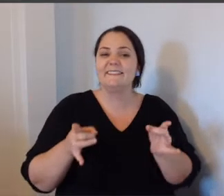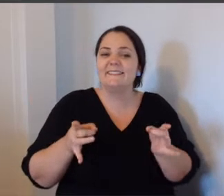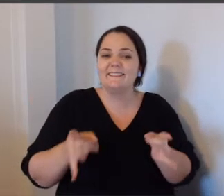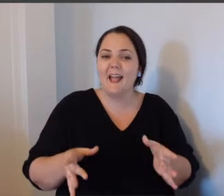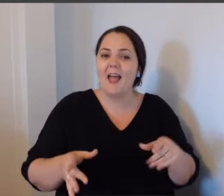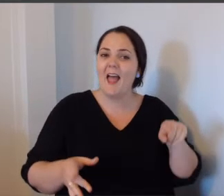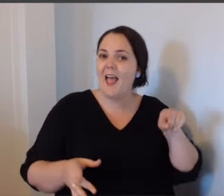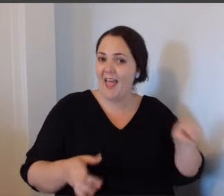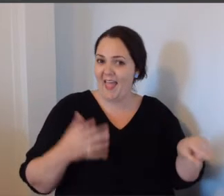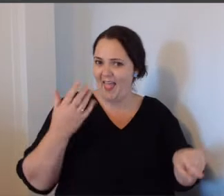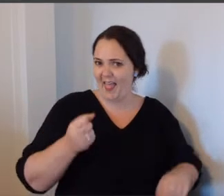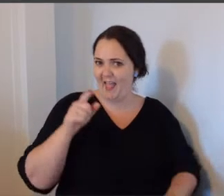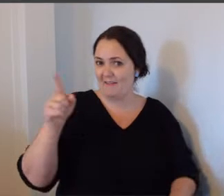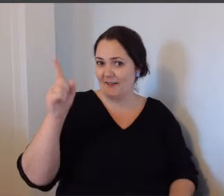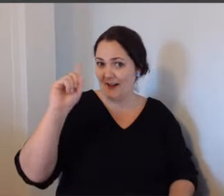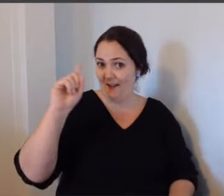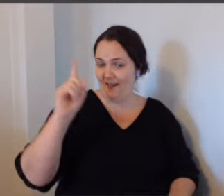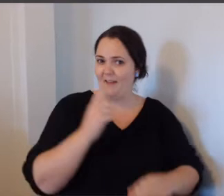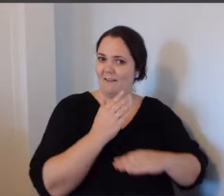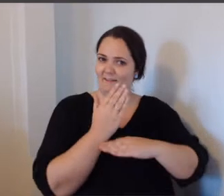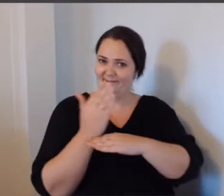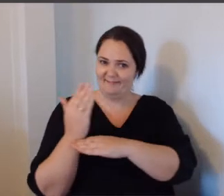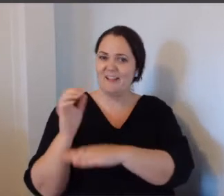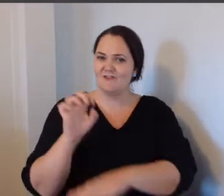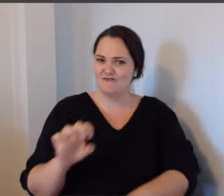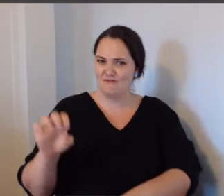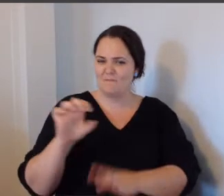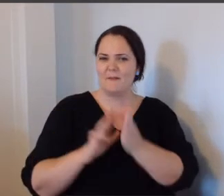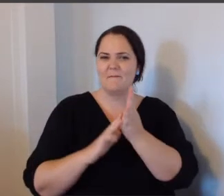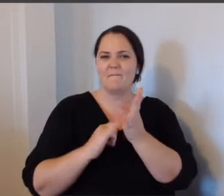and I wanted to start with this painting that features in the exhibition, European Masters